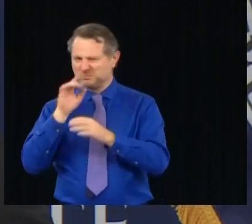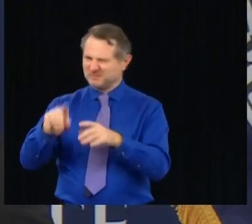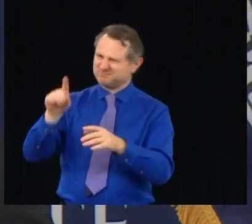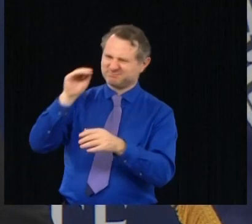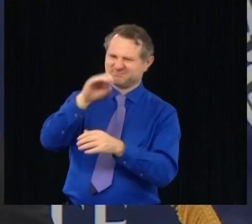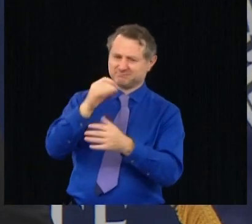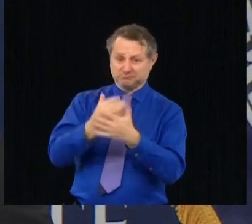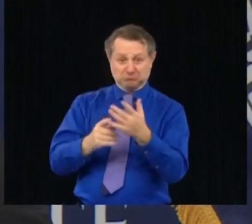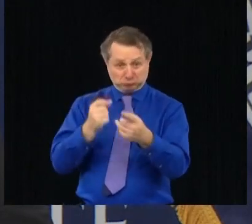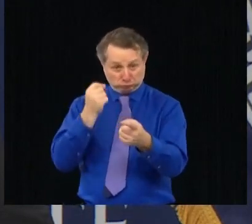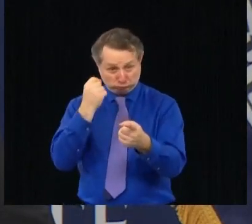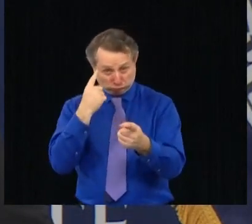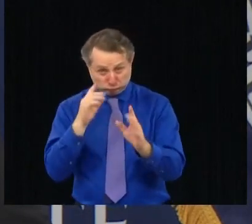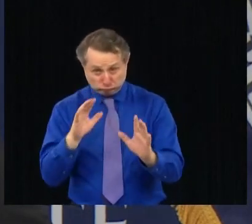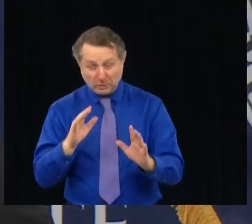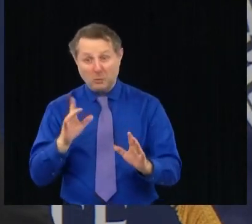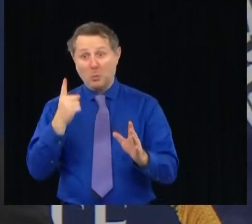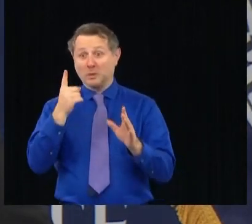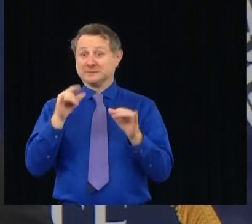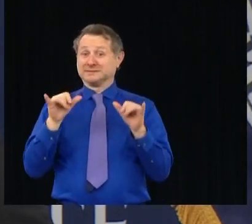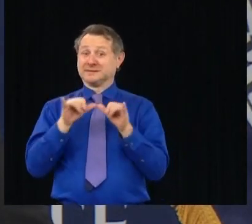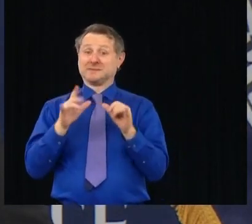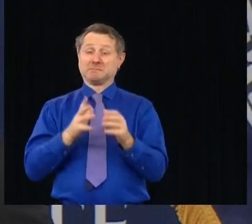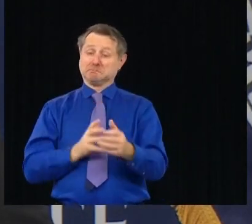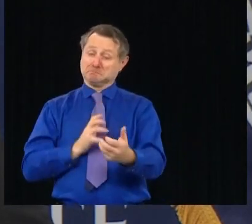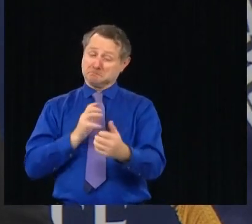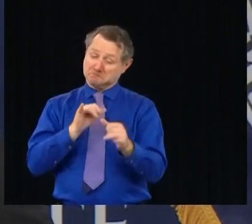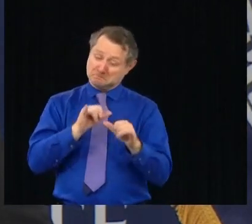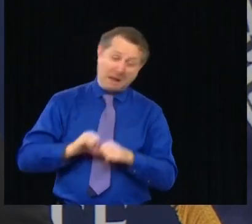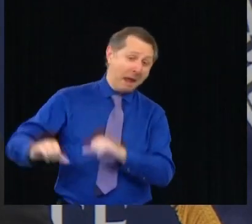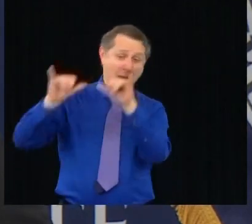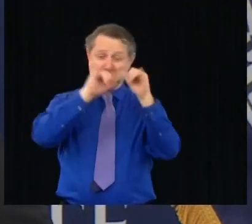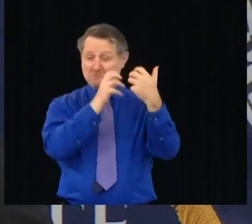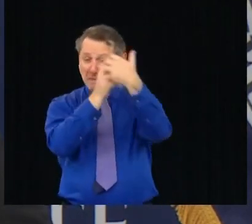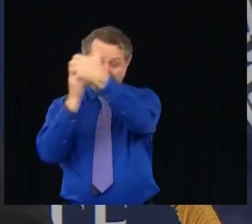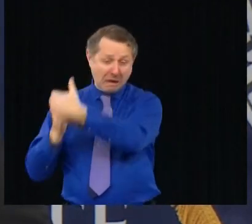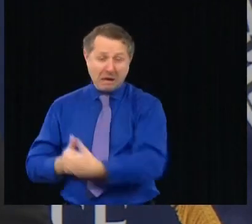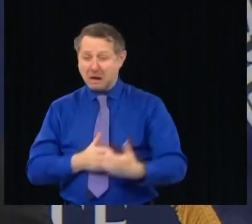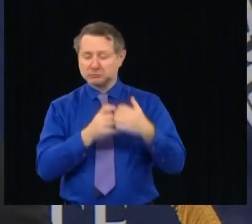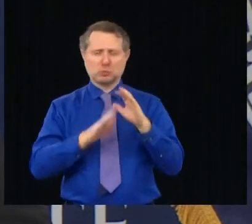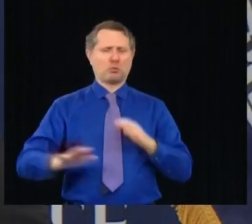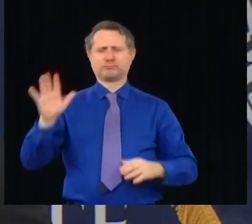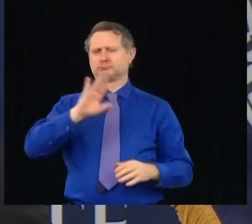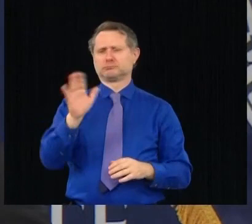COUNTY EXECUTIVE BECAUSE THEY'RE GOING TO BE IN CHARGE OF THE